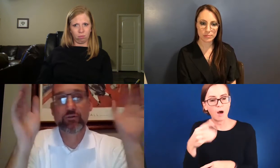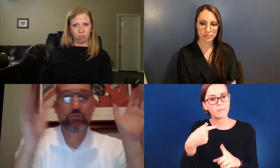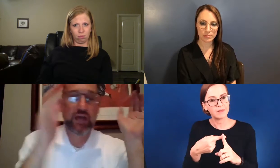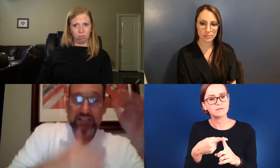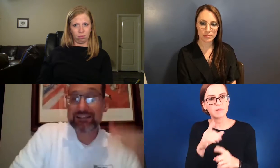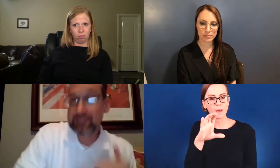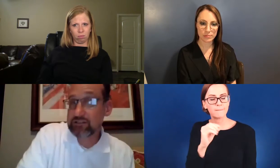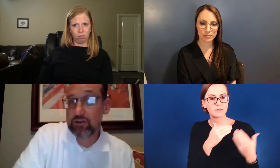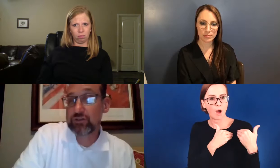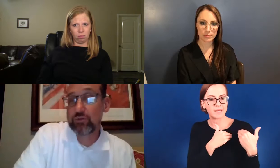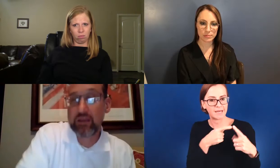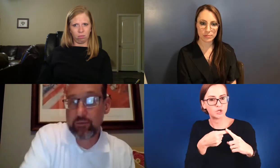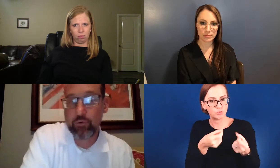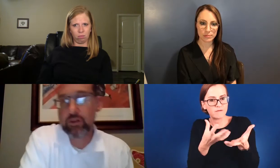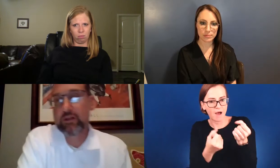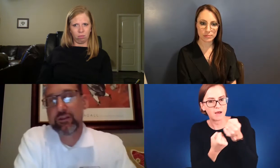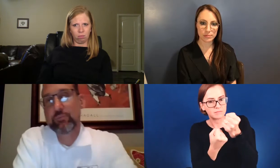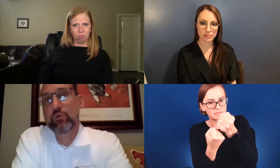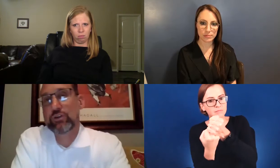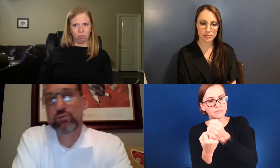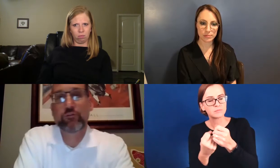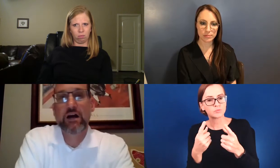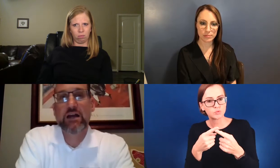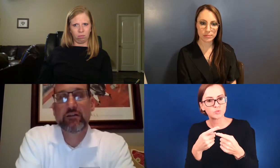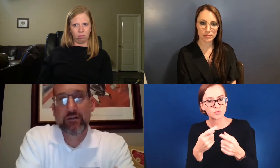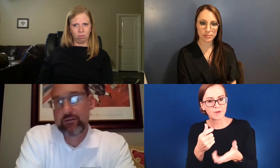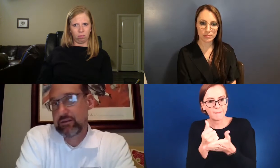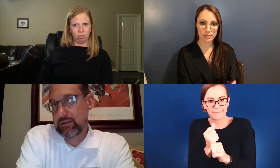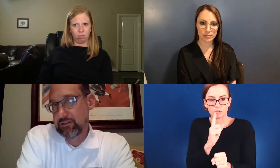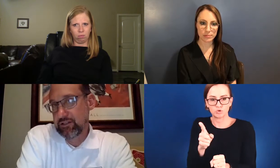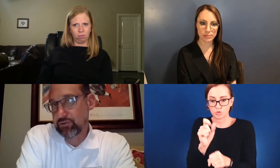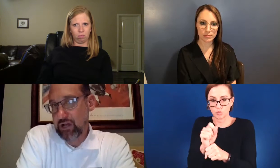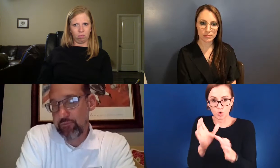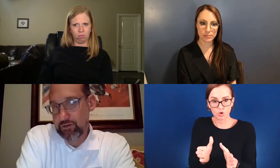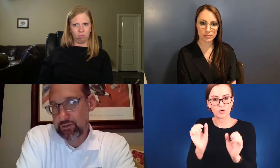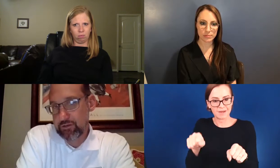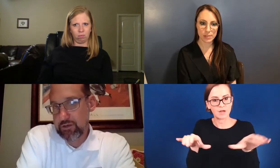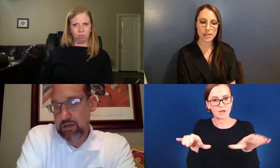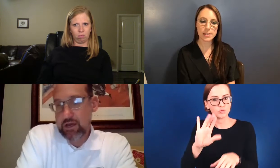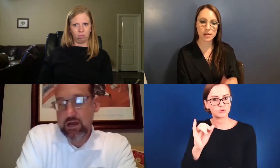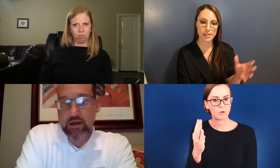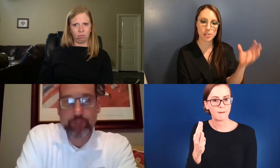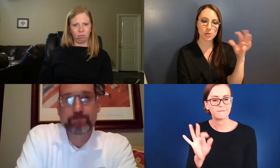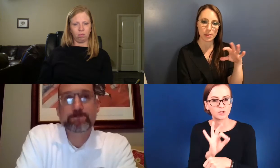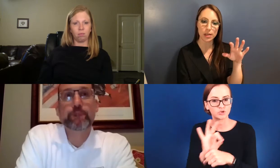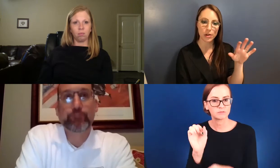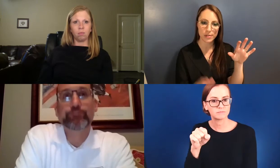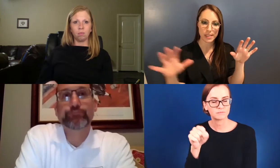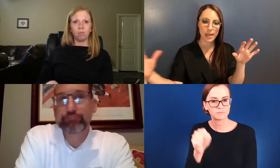to as necessary to enable the employee, to provide the essential job function. And this has moved the EOC,